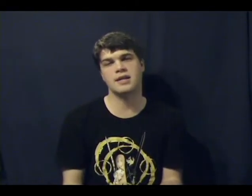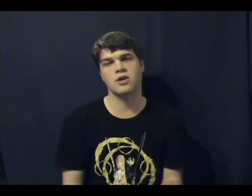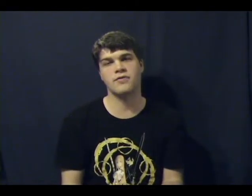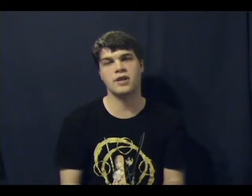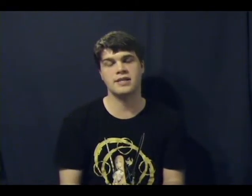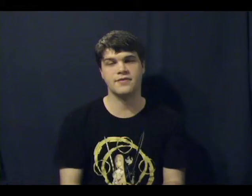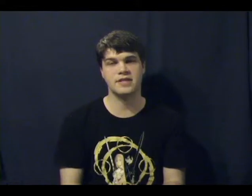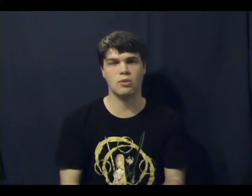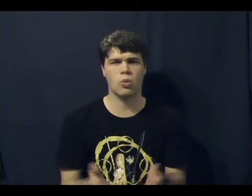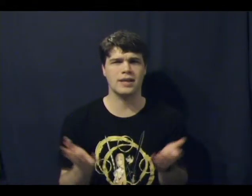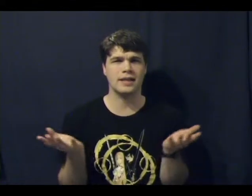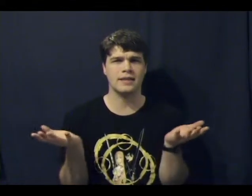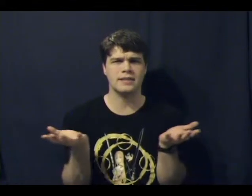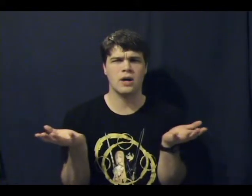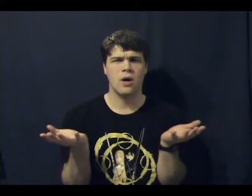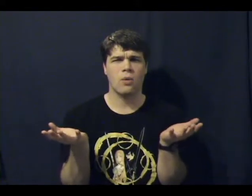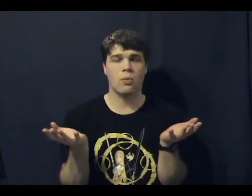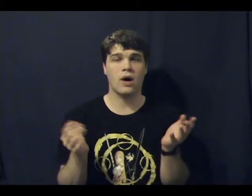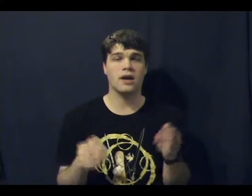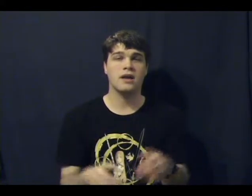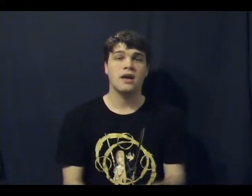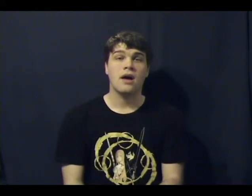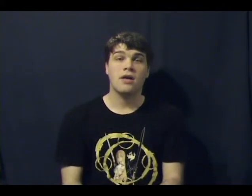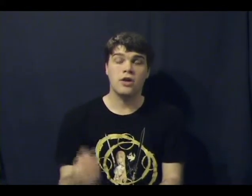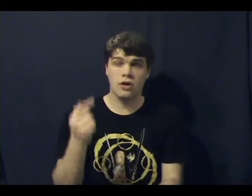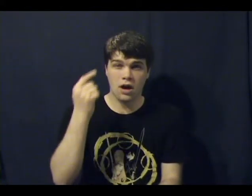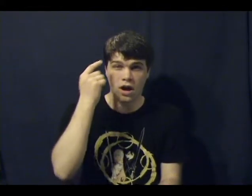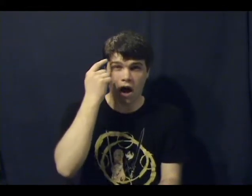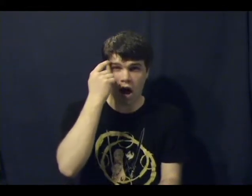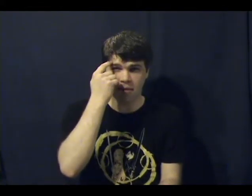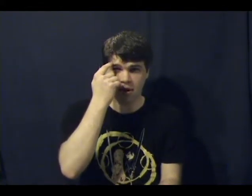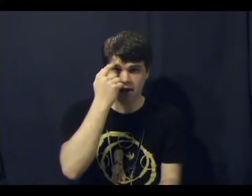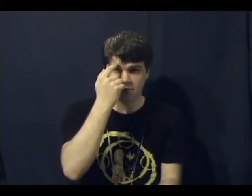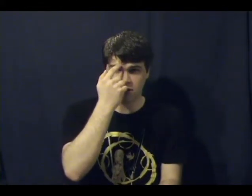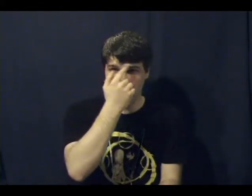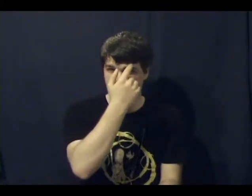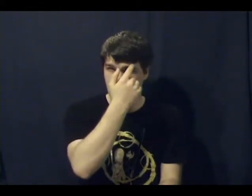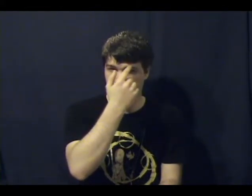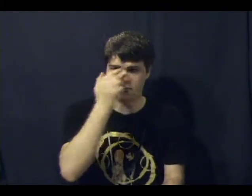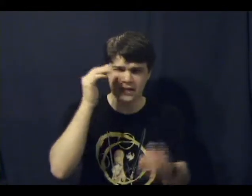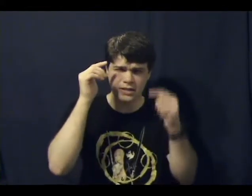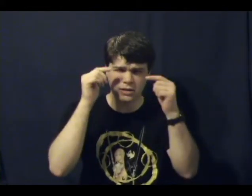not as often as I've seen what like this. What. Your eyebrows though will need to lower